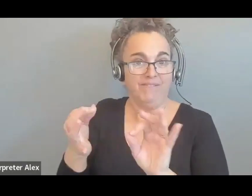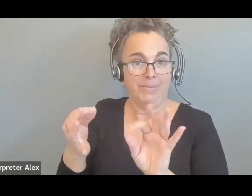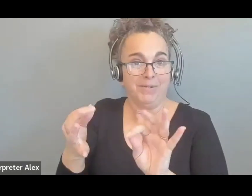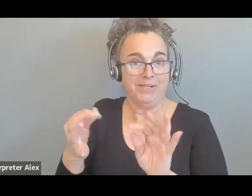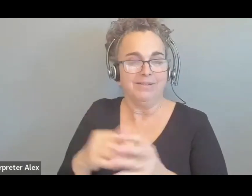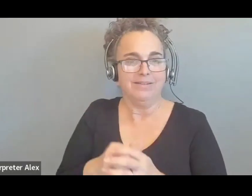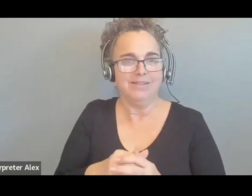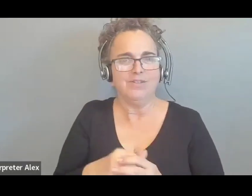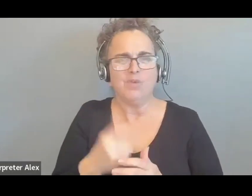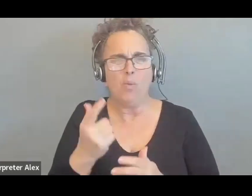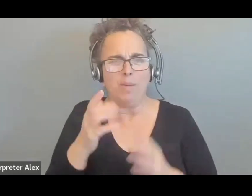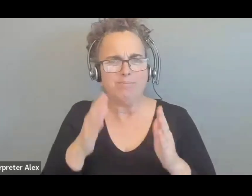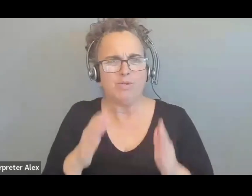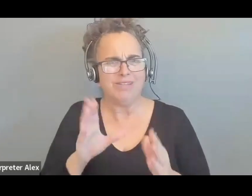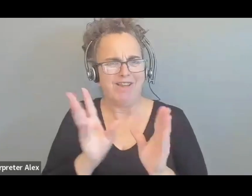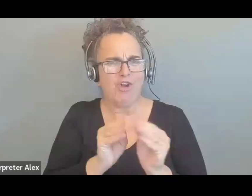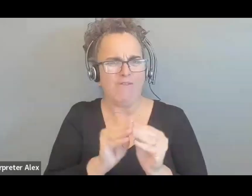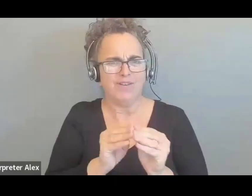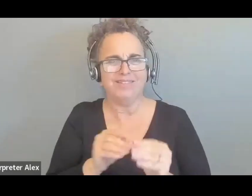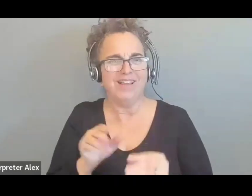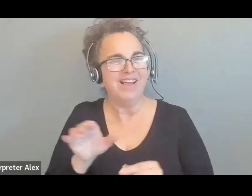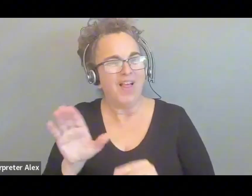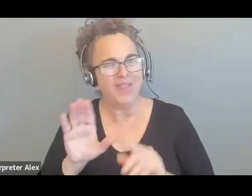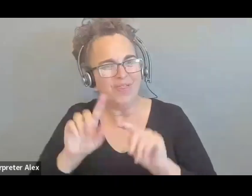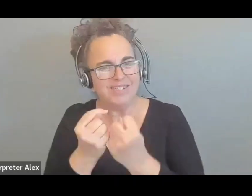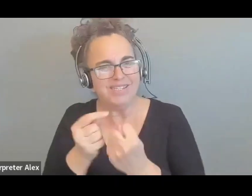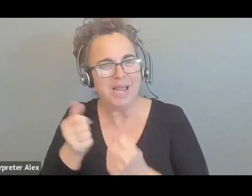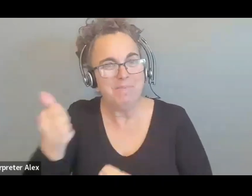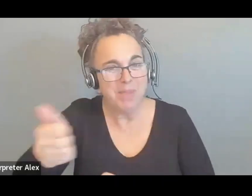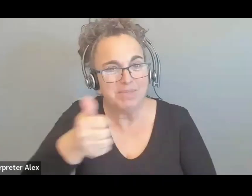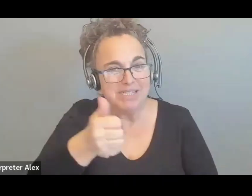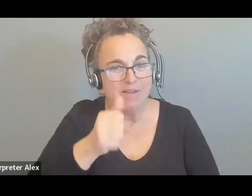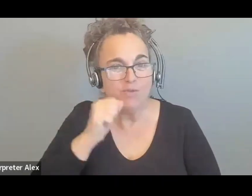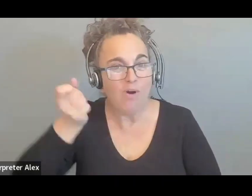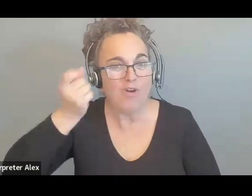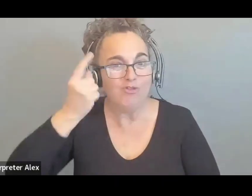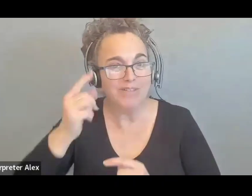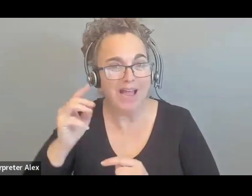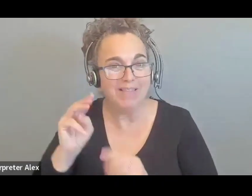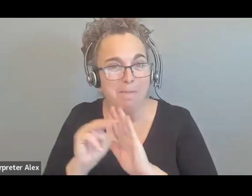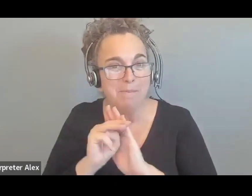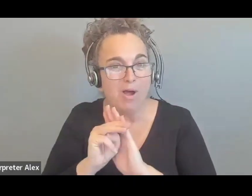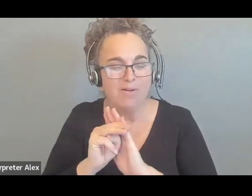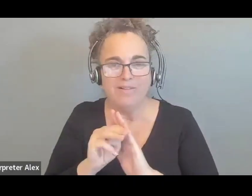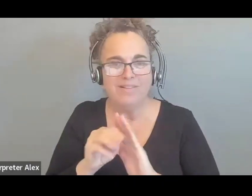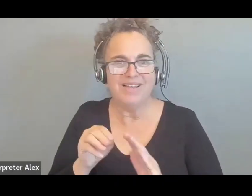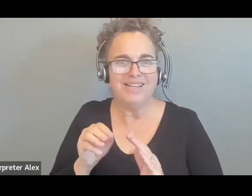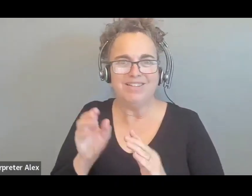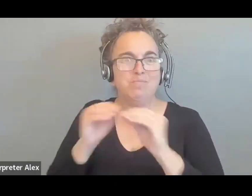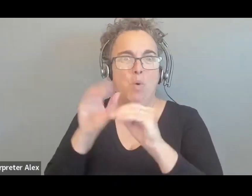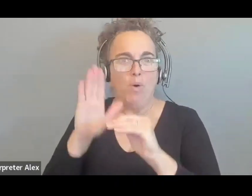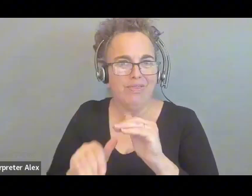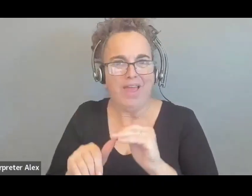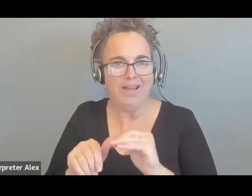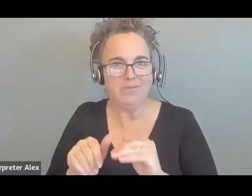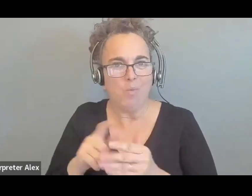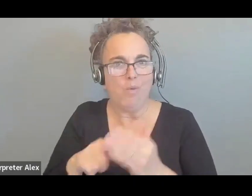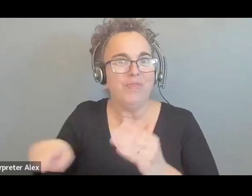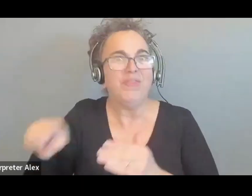the teams don't even understand their own models. The models are like beyond what they understand. And so if you're not understanding what's under that box,